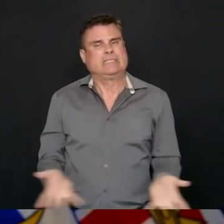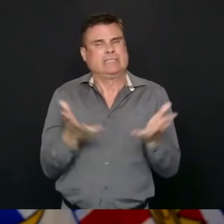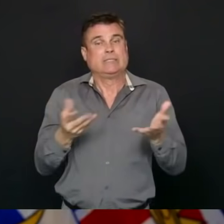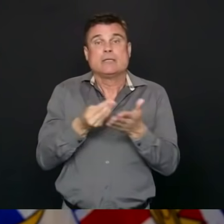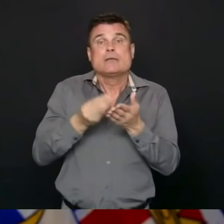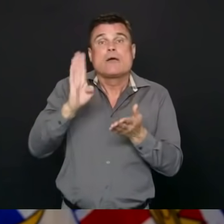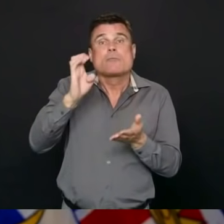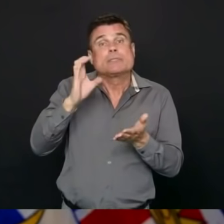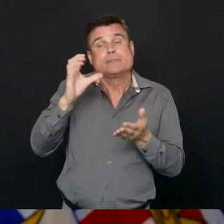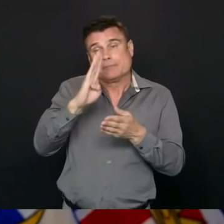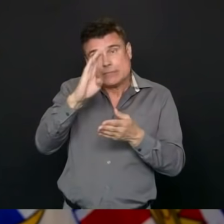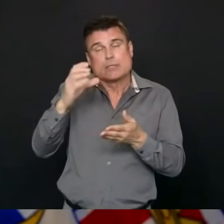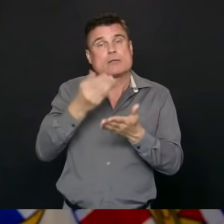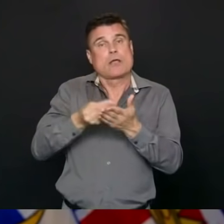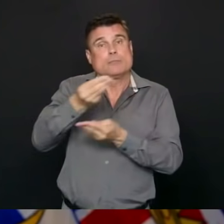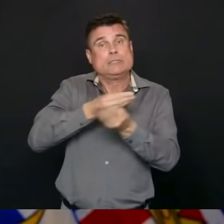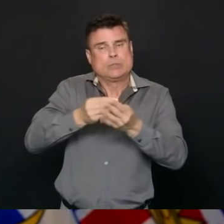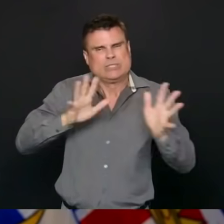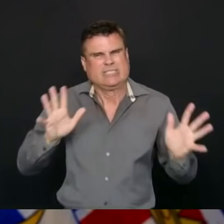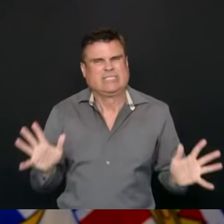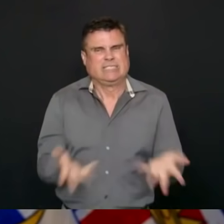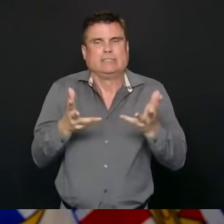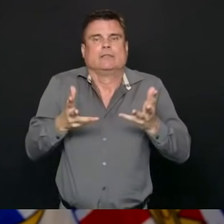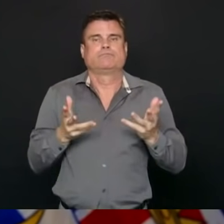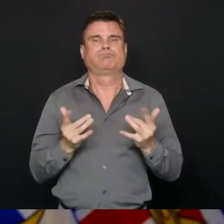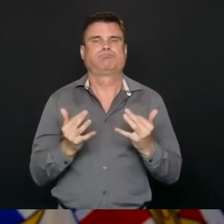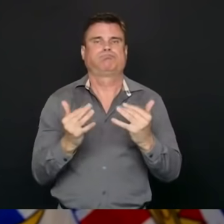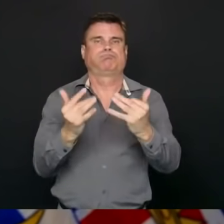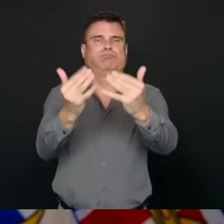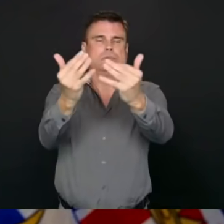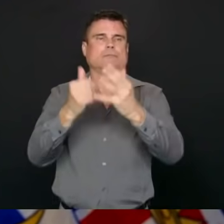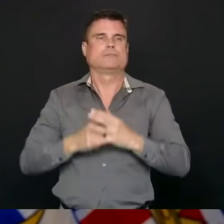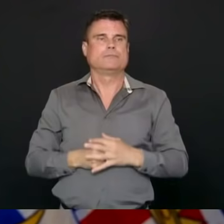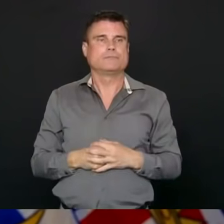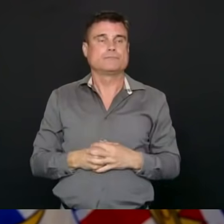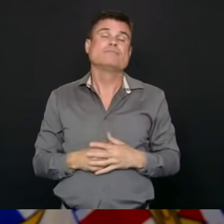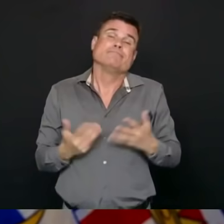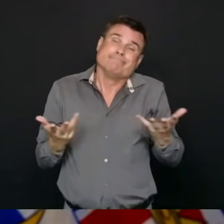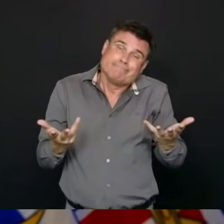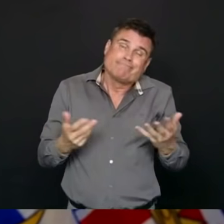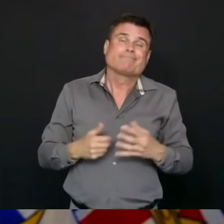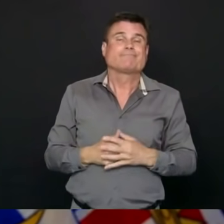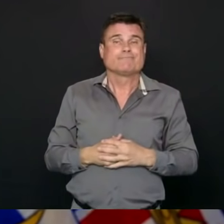in this next phase. Of course, underpinning much of an ex-face is restarting our health